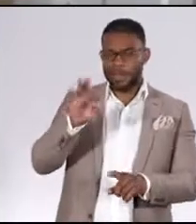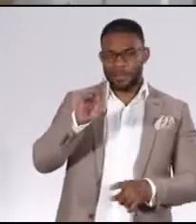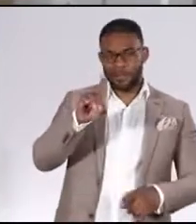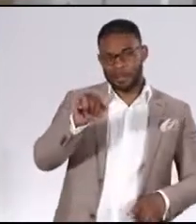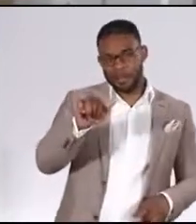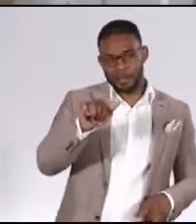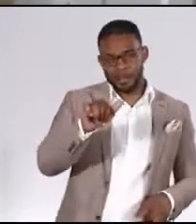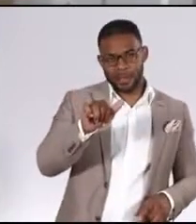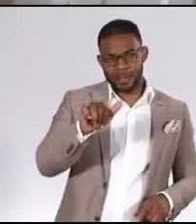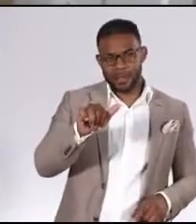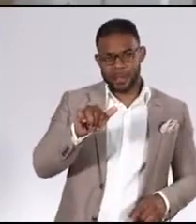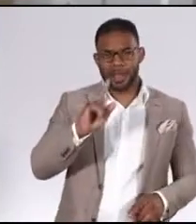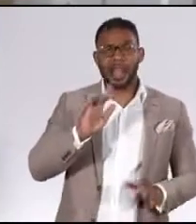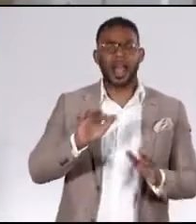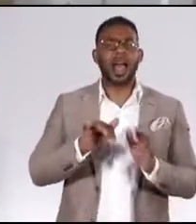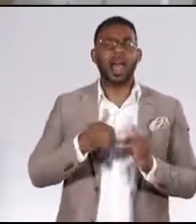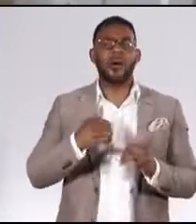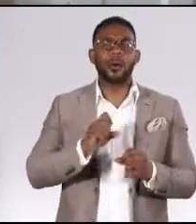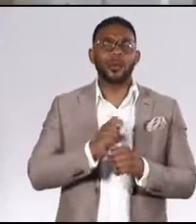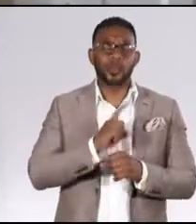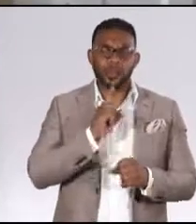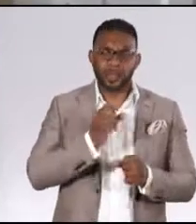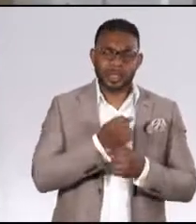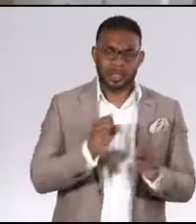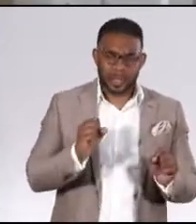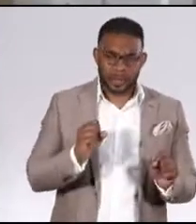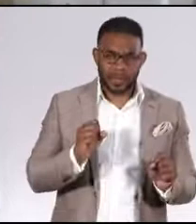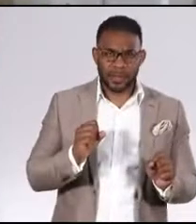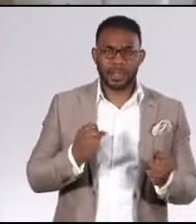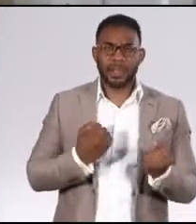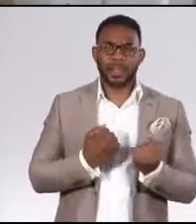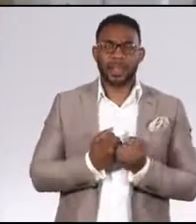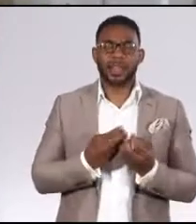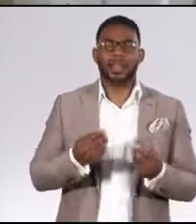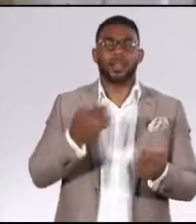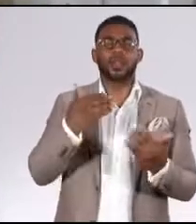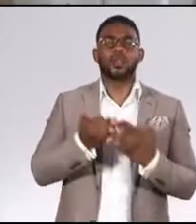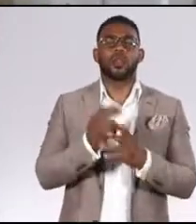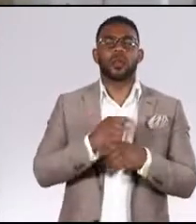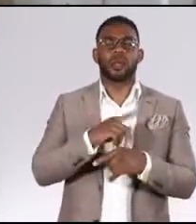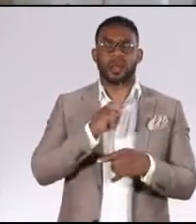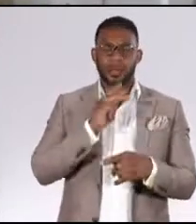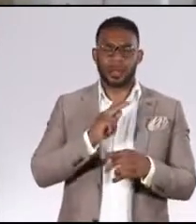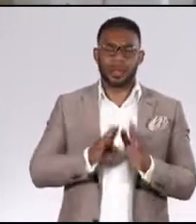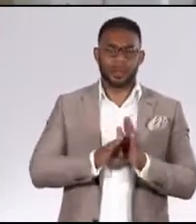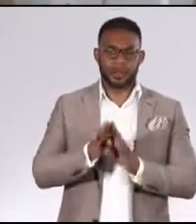as how we ensure the safety and efficacy of new products that are being developed. and So